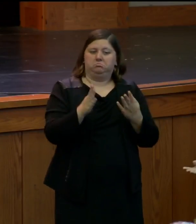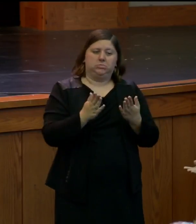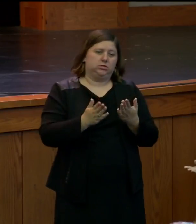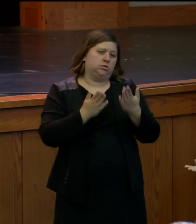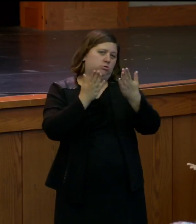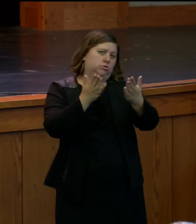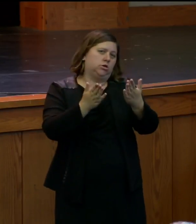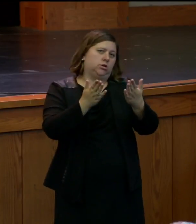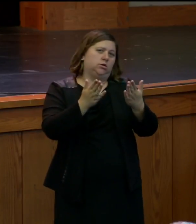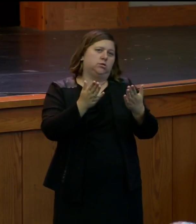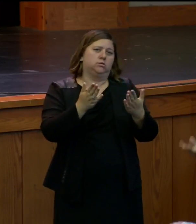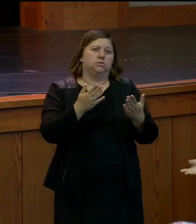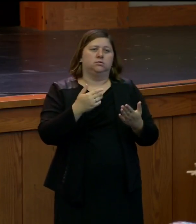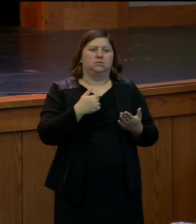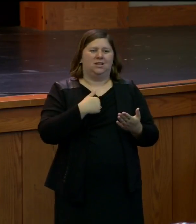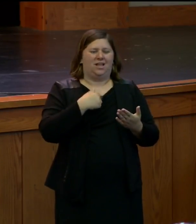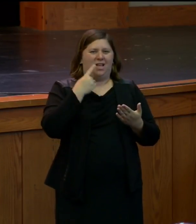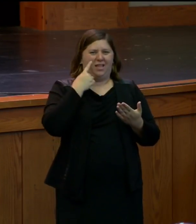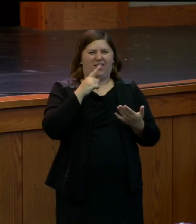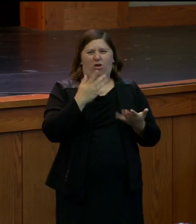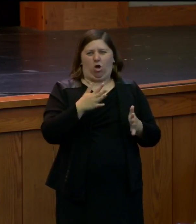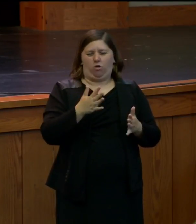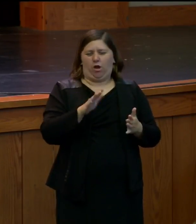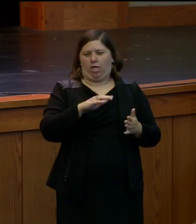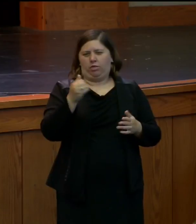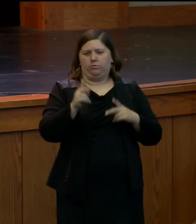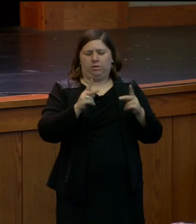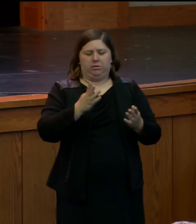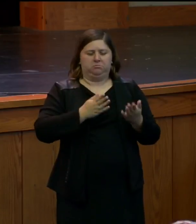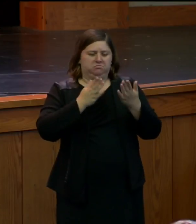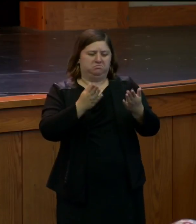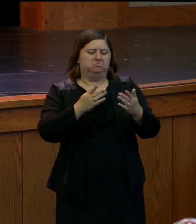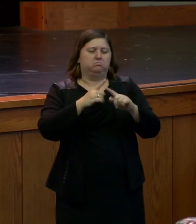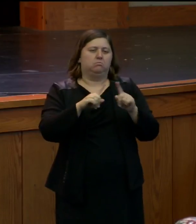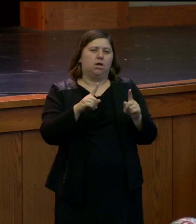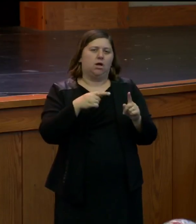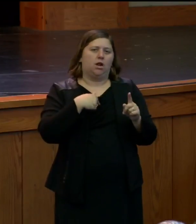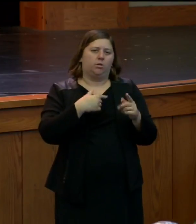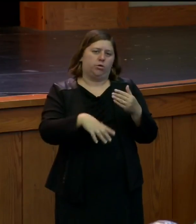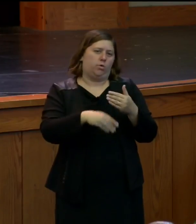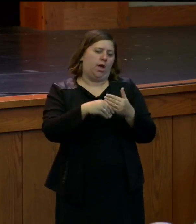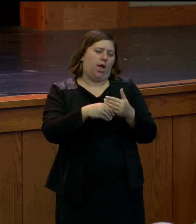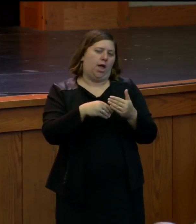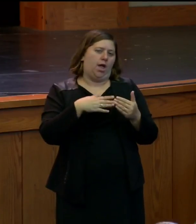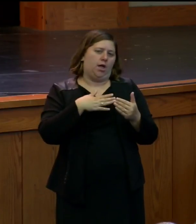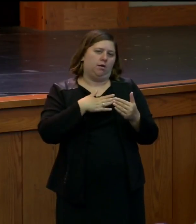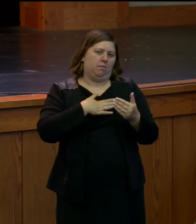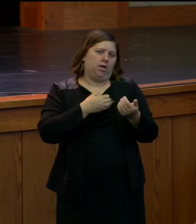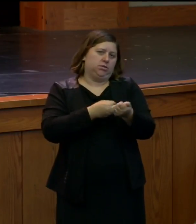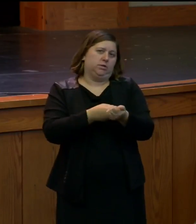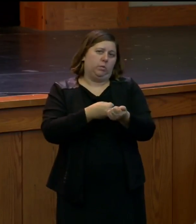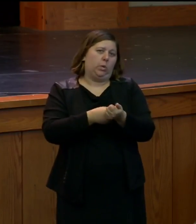COMMISSION THAT I THINK HAVE ALREADY BEEN SUGGESTED BUT I WANTED TO ADD MY VOICE TO THOSE OPTIONS.